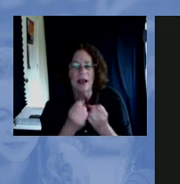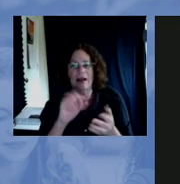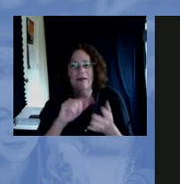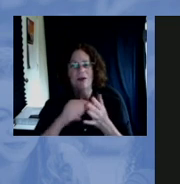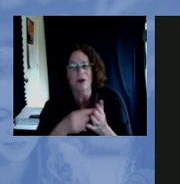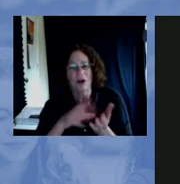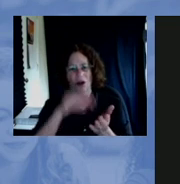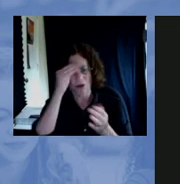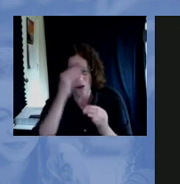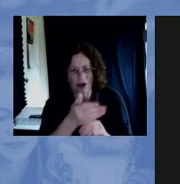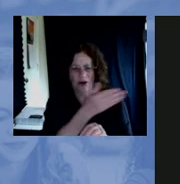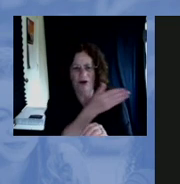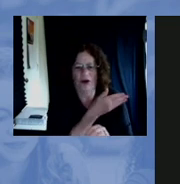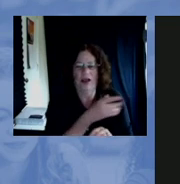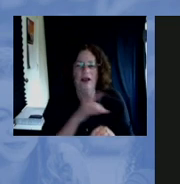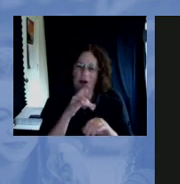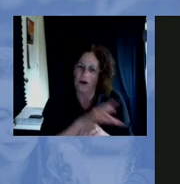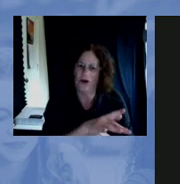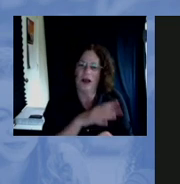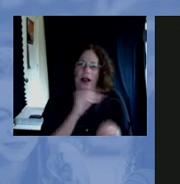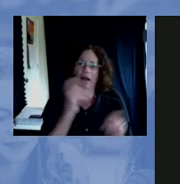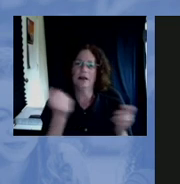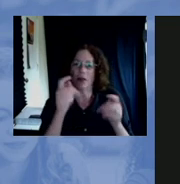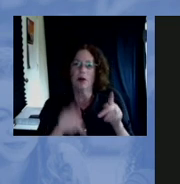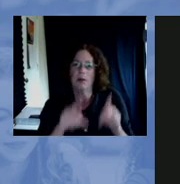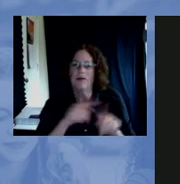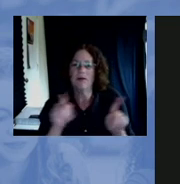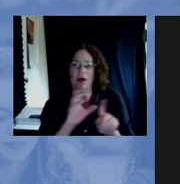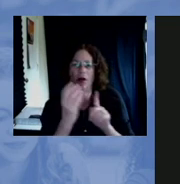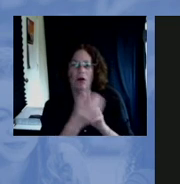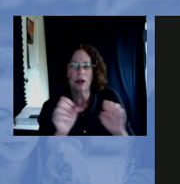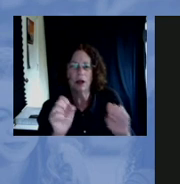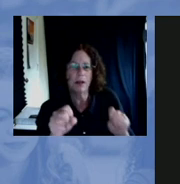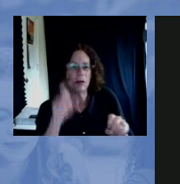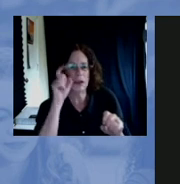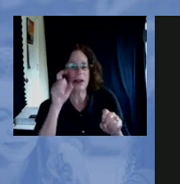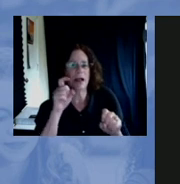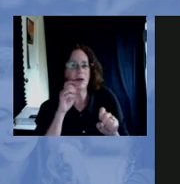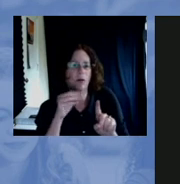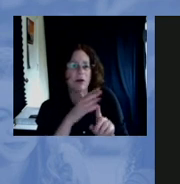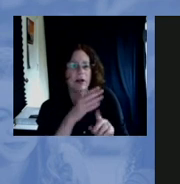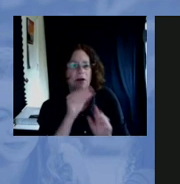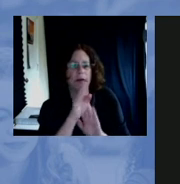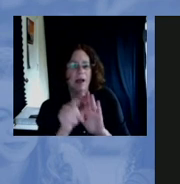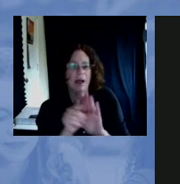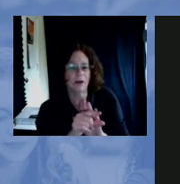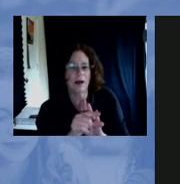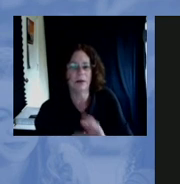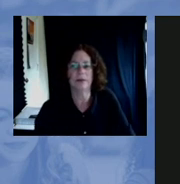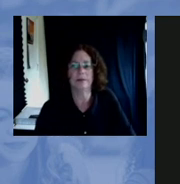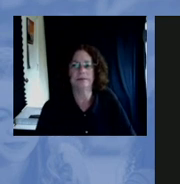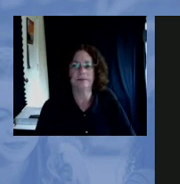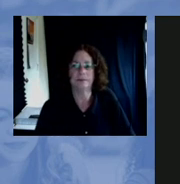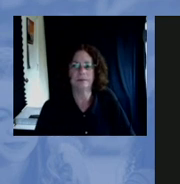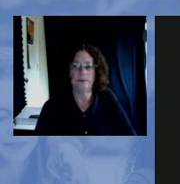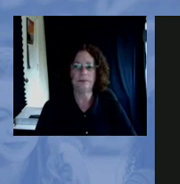AND CELEBRATE PEOPLE OF VARIOUS CULTURES, ABILITIES, SEXUAL ORIENTATION, AND BACKGROUNDS.